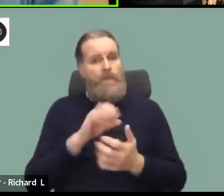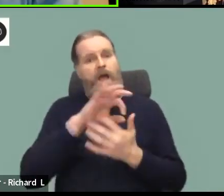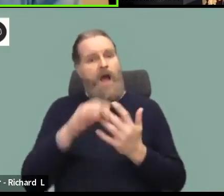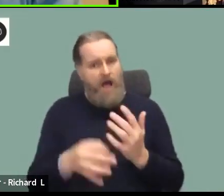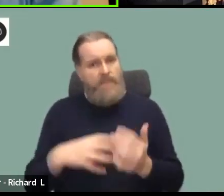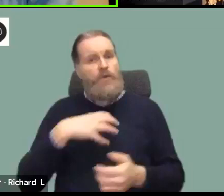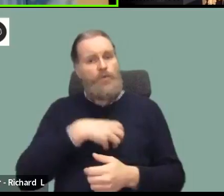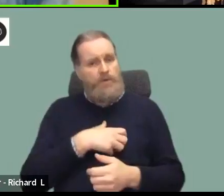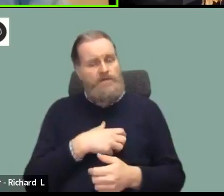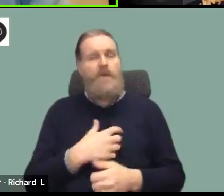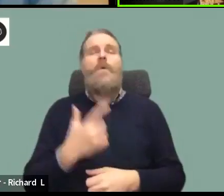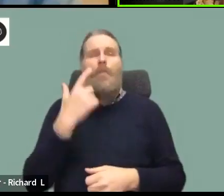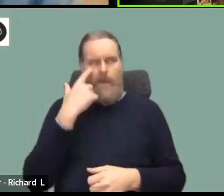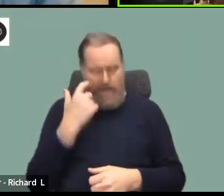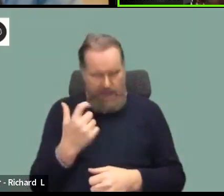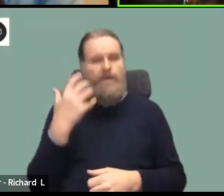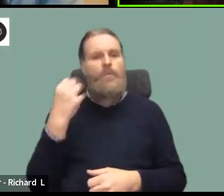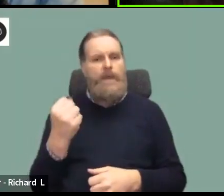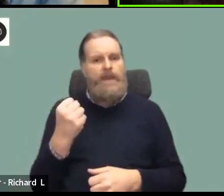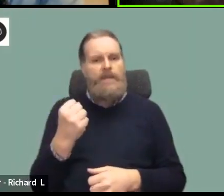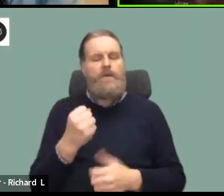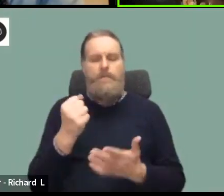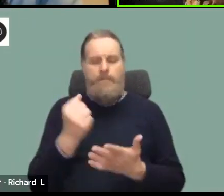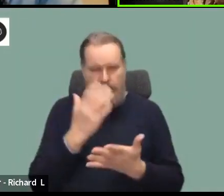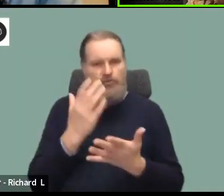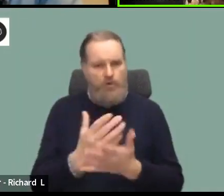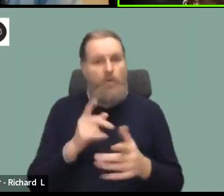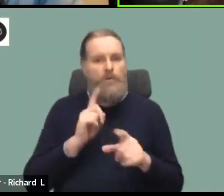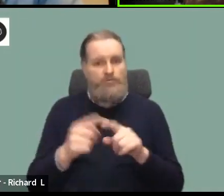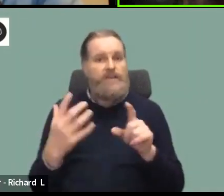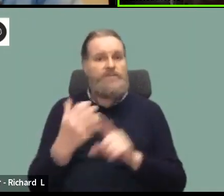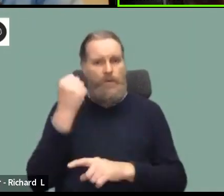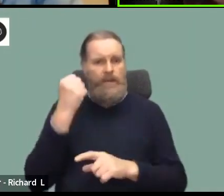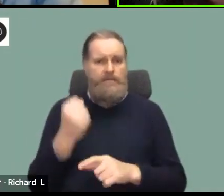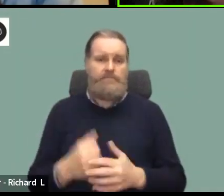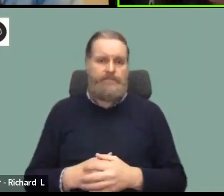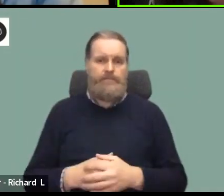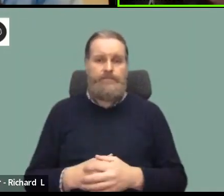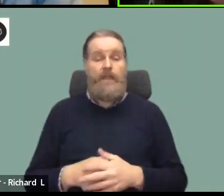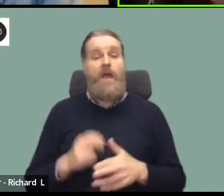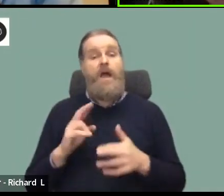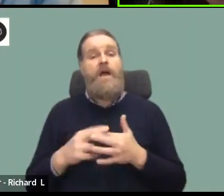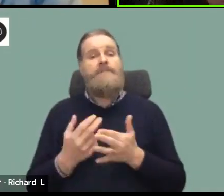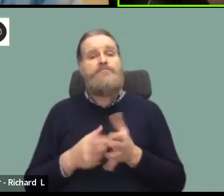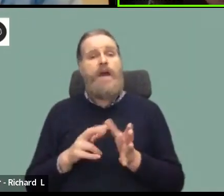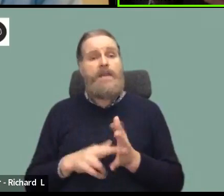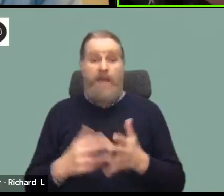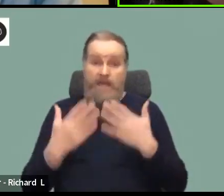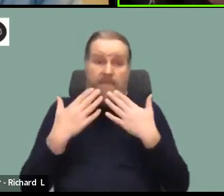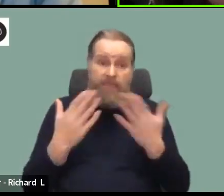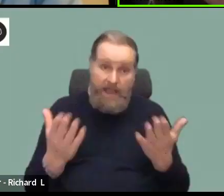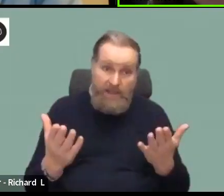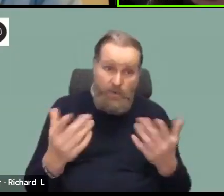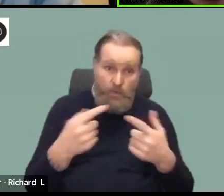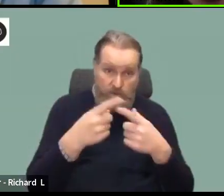early in the new year. We can when we deserve to win. Let's make sure it happens. Okay Let's make sure it happens. Okay, thank you very much Martin thank you to all of you here Martin thank you to all of you